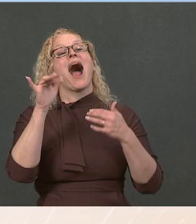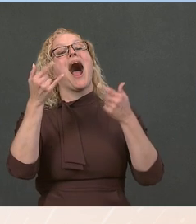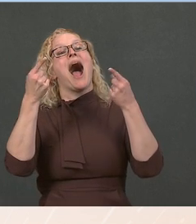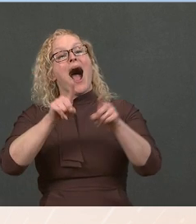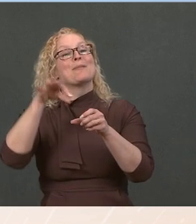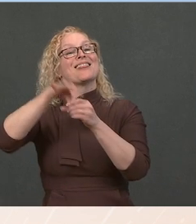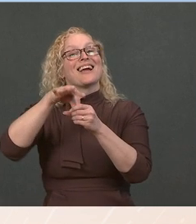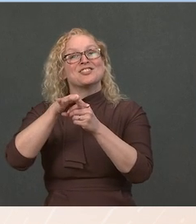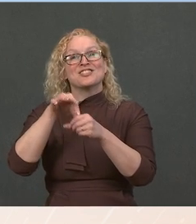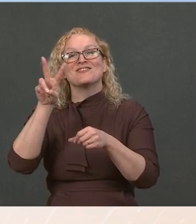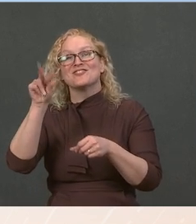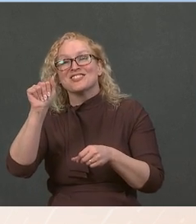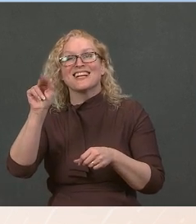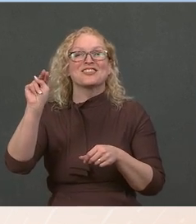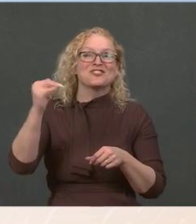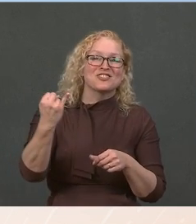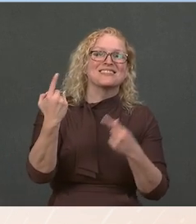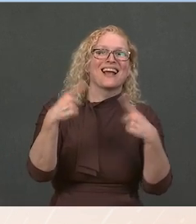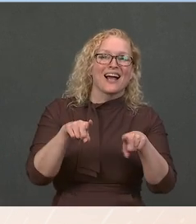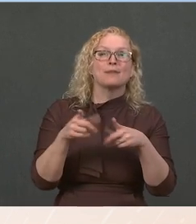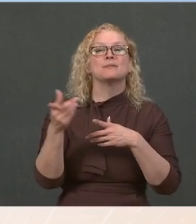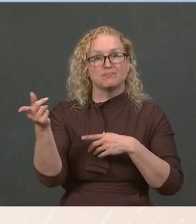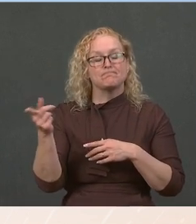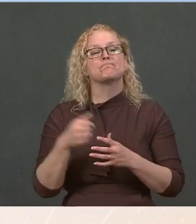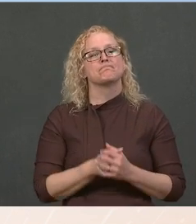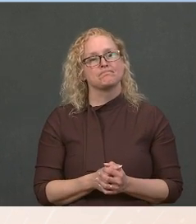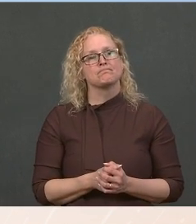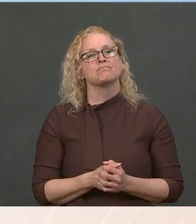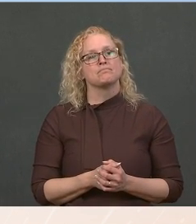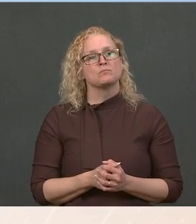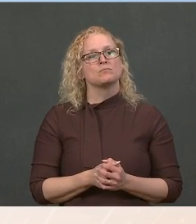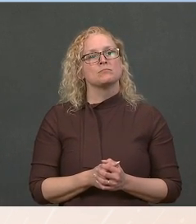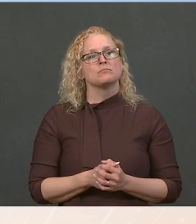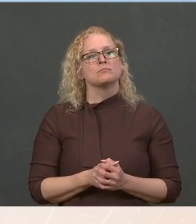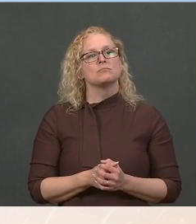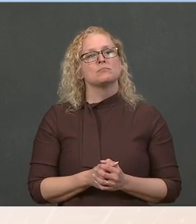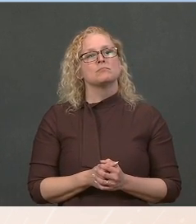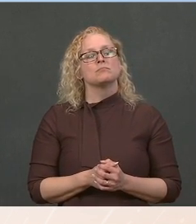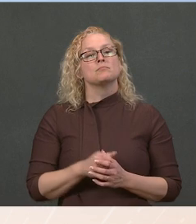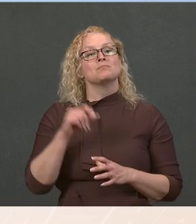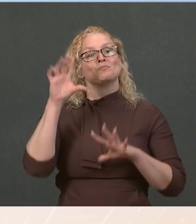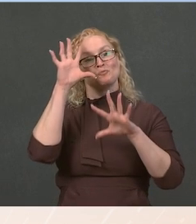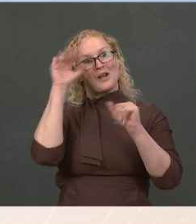or, kind of, assessment was that we needed to act. He believed that the American public, the voters --